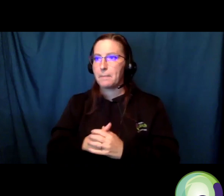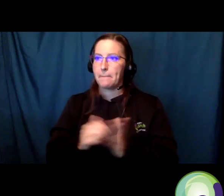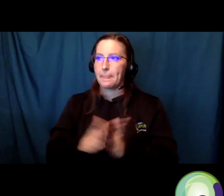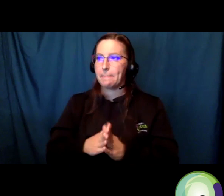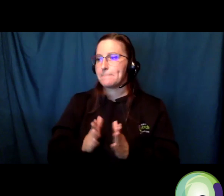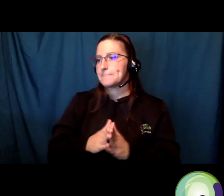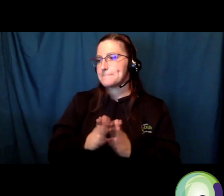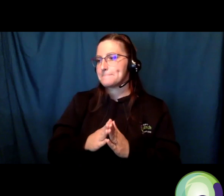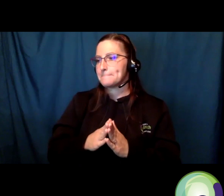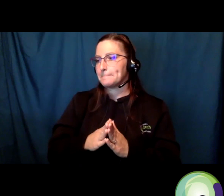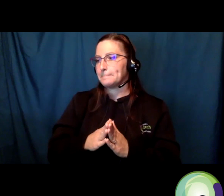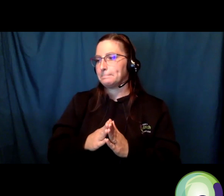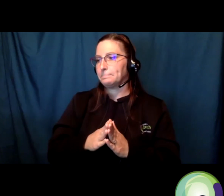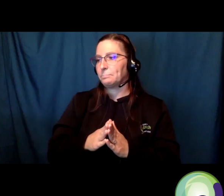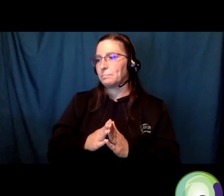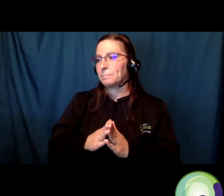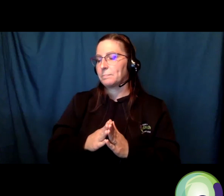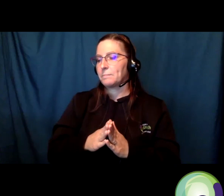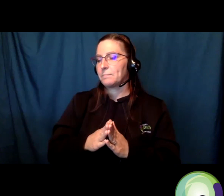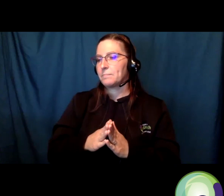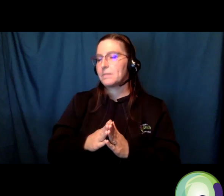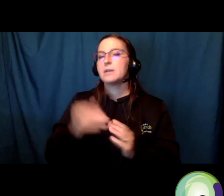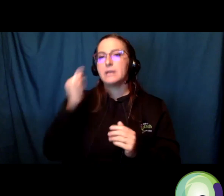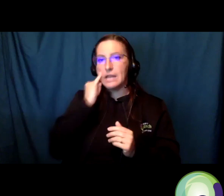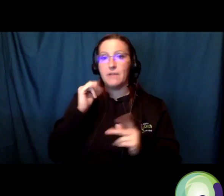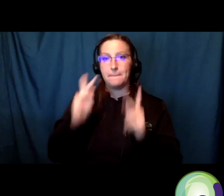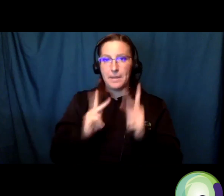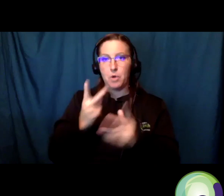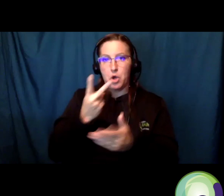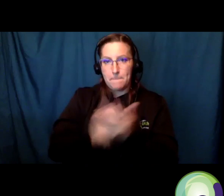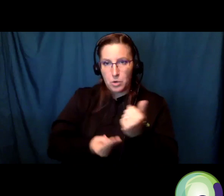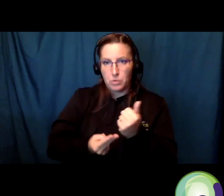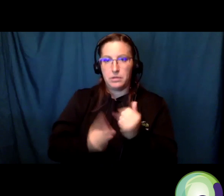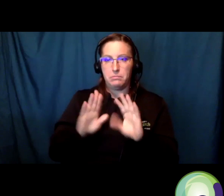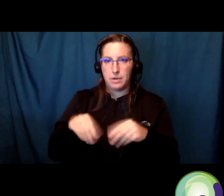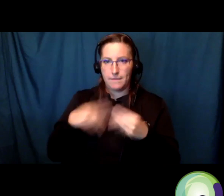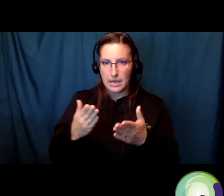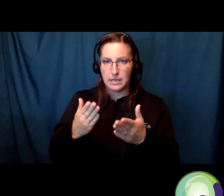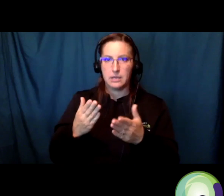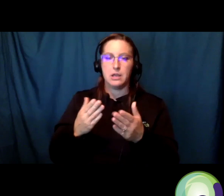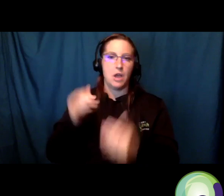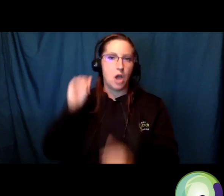if people are both providing sort of auditory rehab or auditory verbal